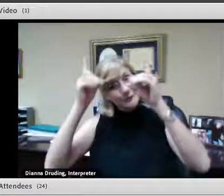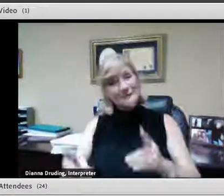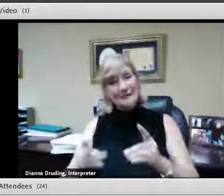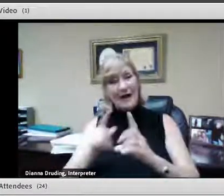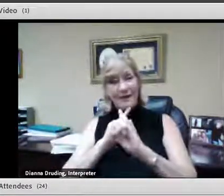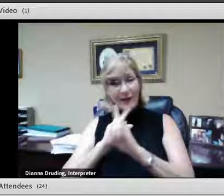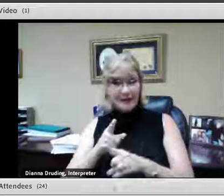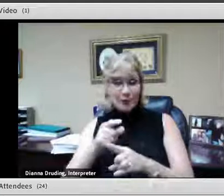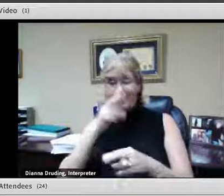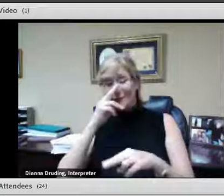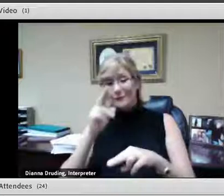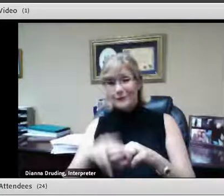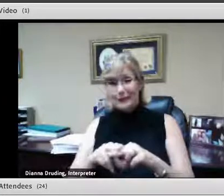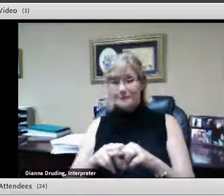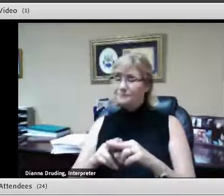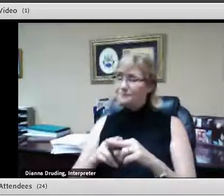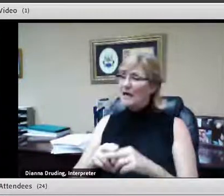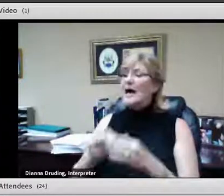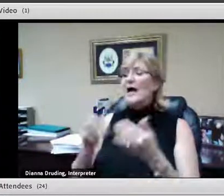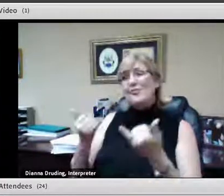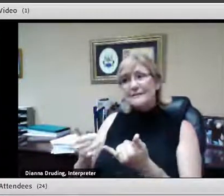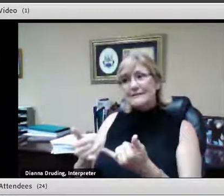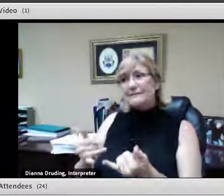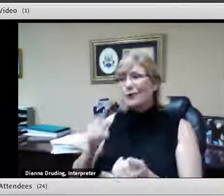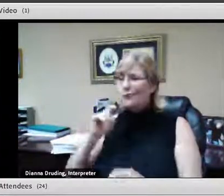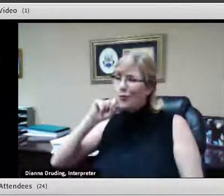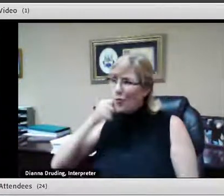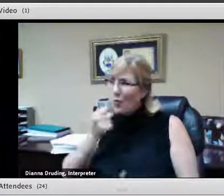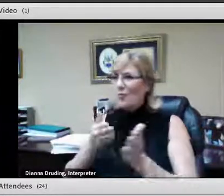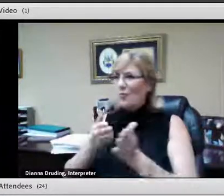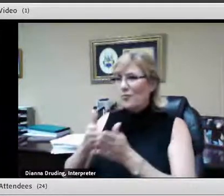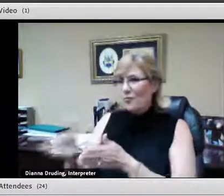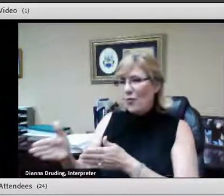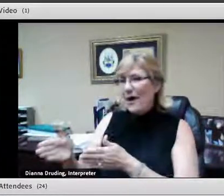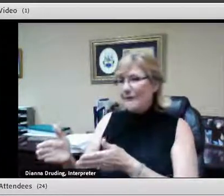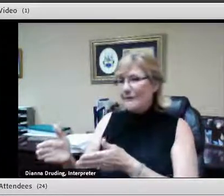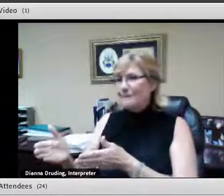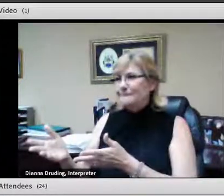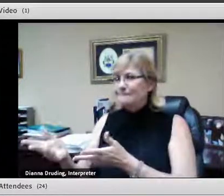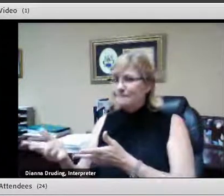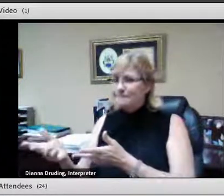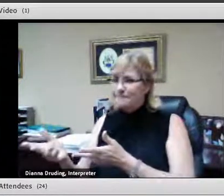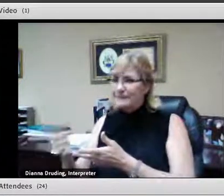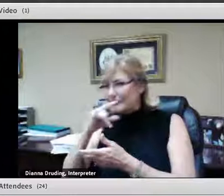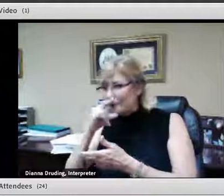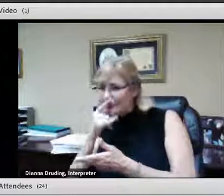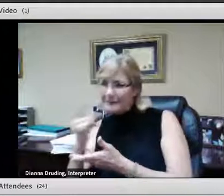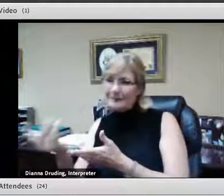Ryan: This is a neat way to get kids to -- Hilary: I hear you, Elizabeth.